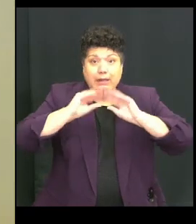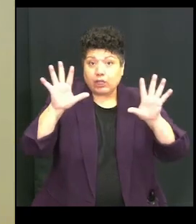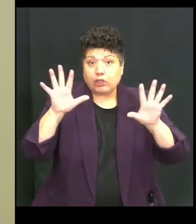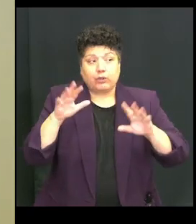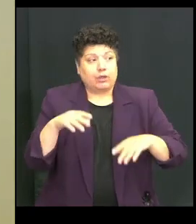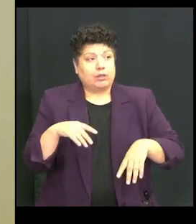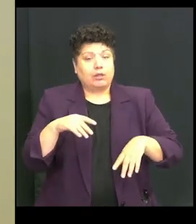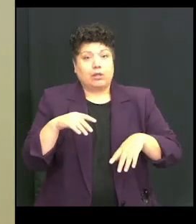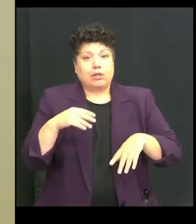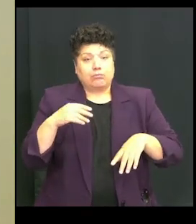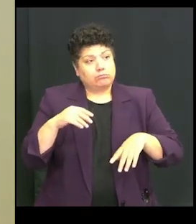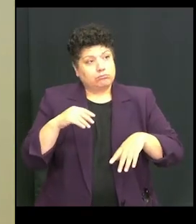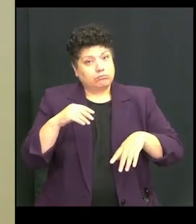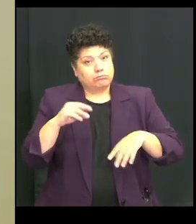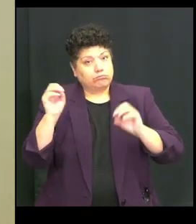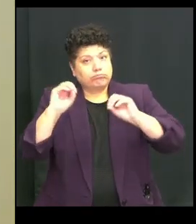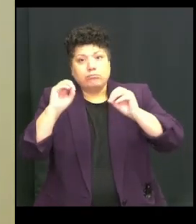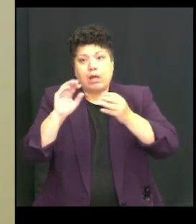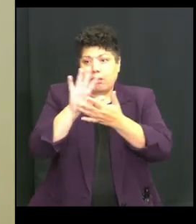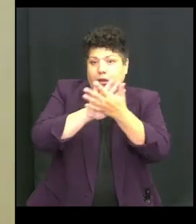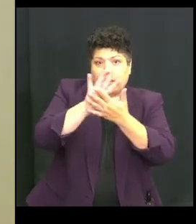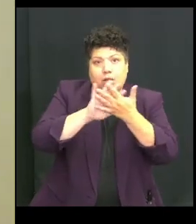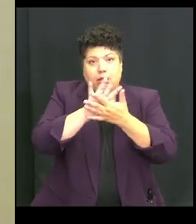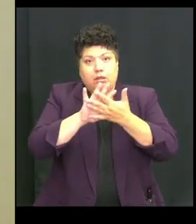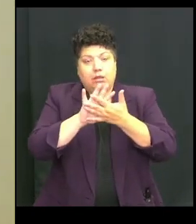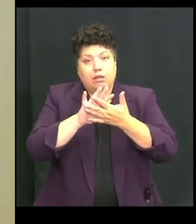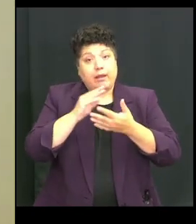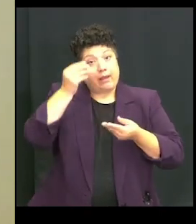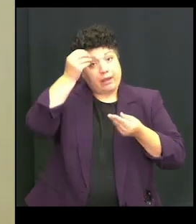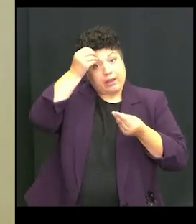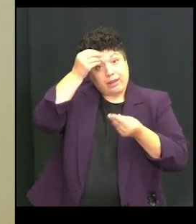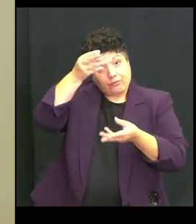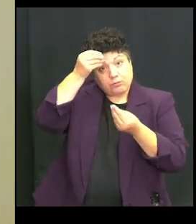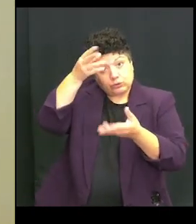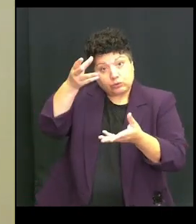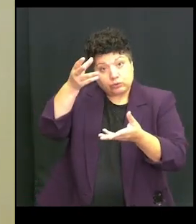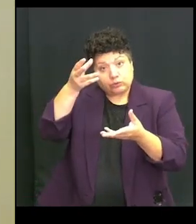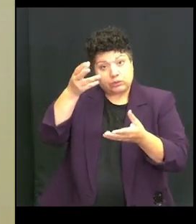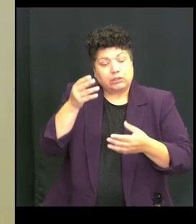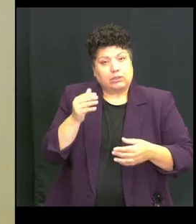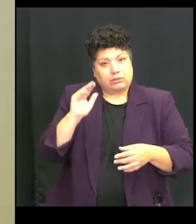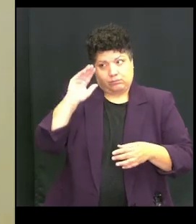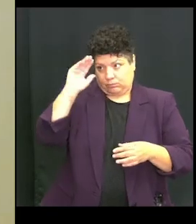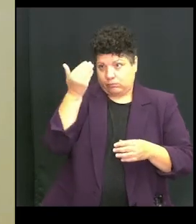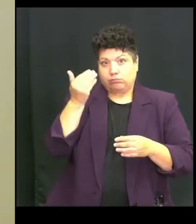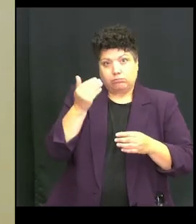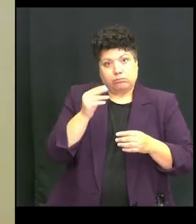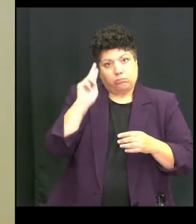it seems that more information can bring partisan groups together.